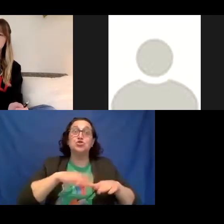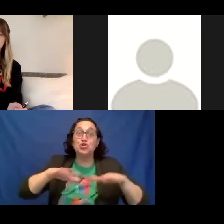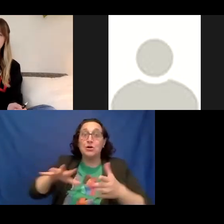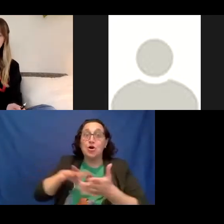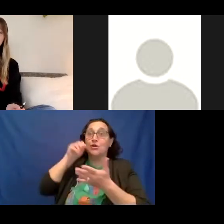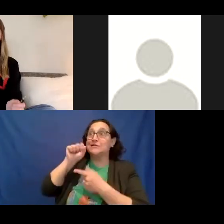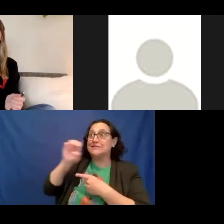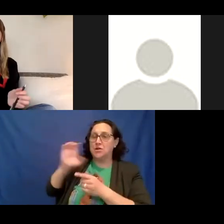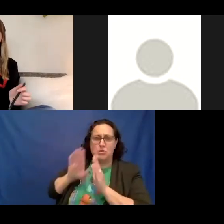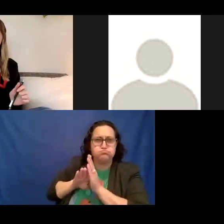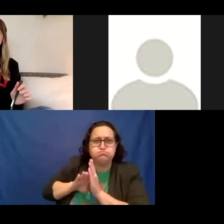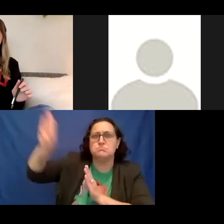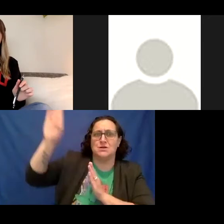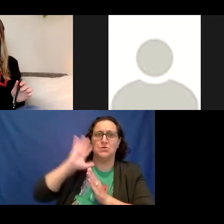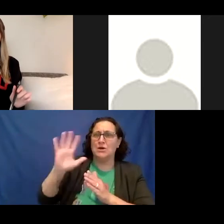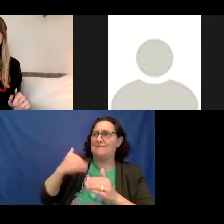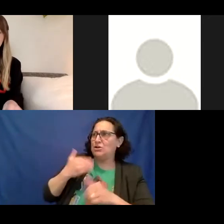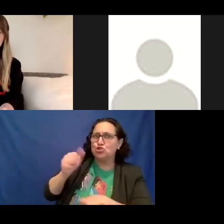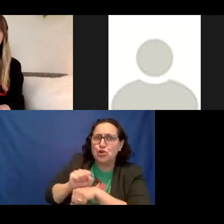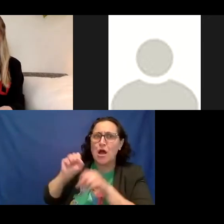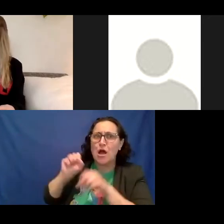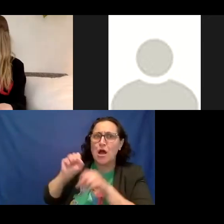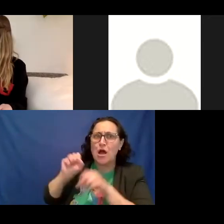and prior to recognition of ASL as a full language,